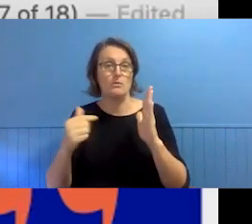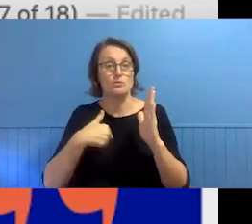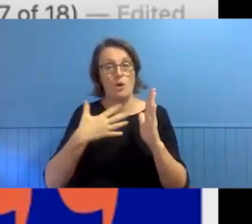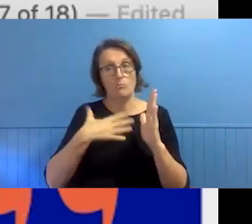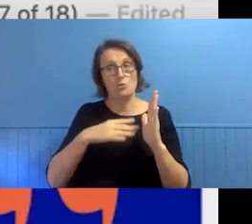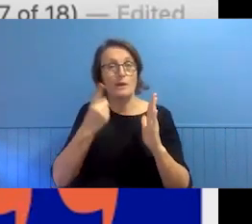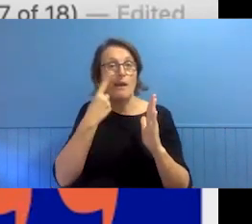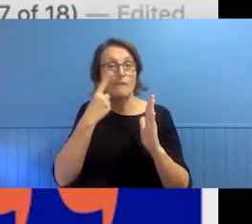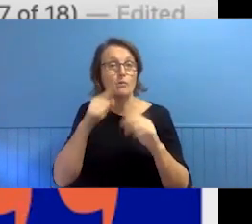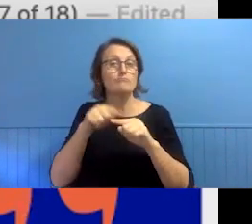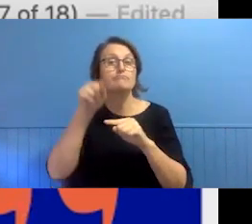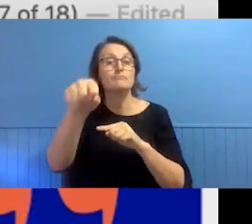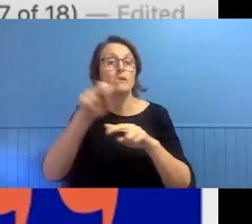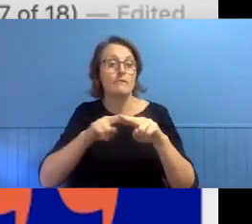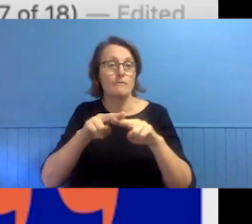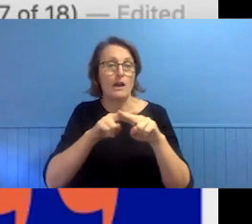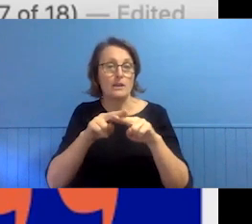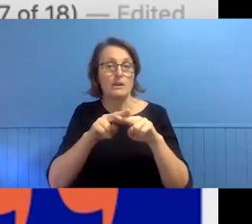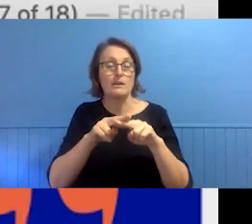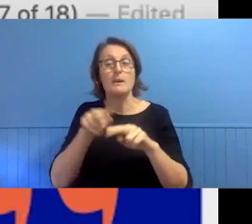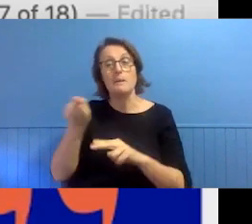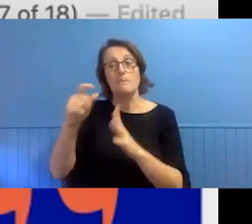thinking about reaching an audience, don't start with the tech or the